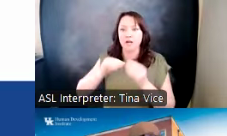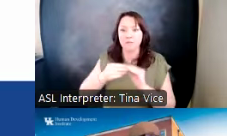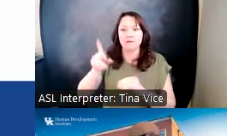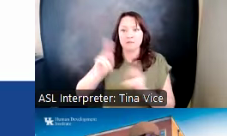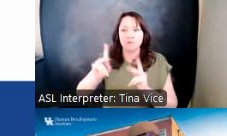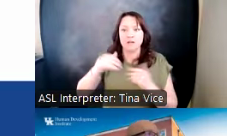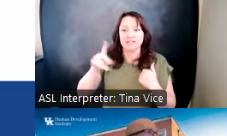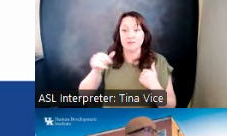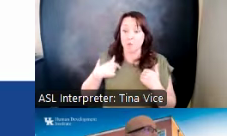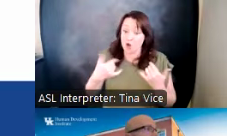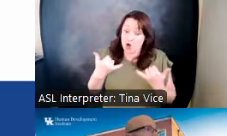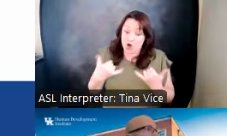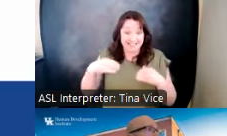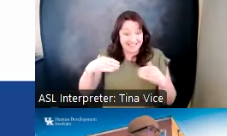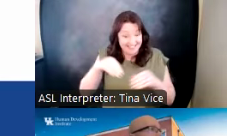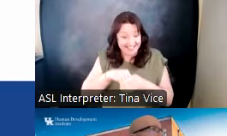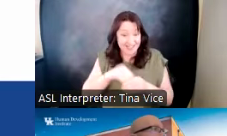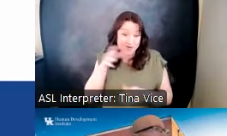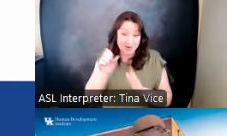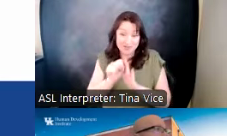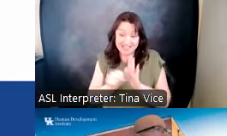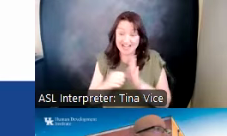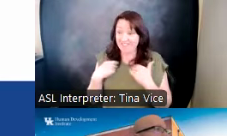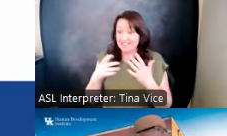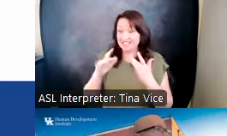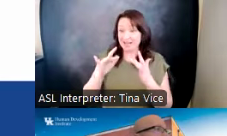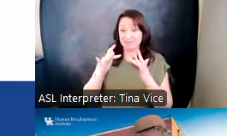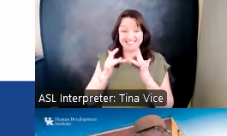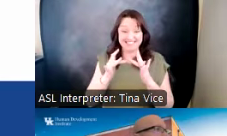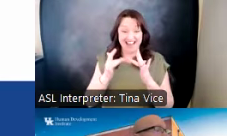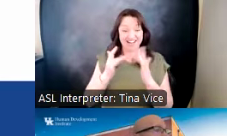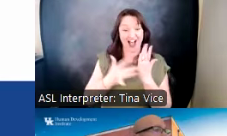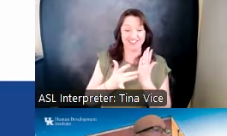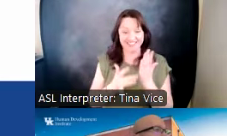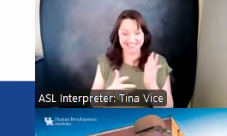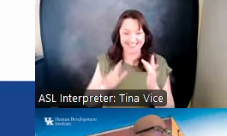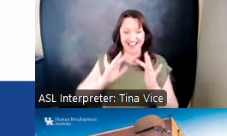having some technology and internet issues today. So understanding your communication methods might not be